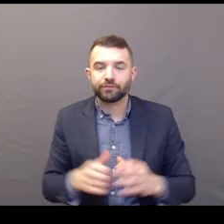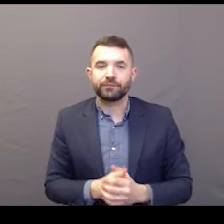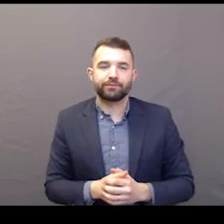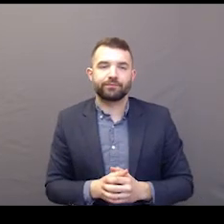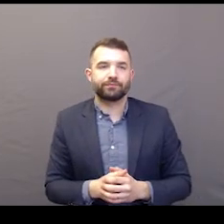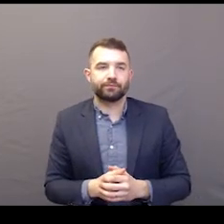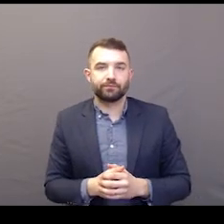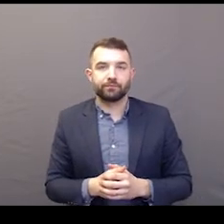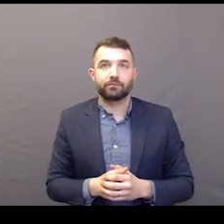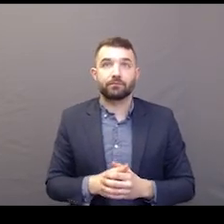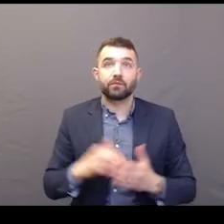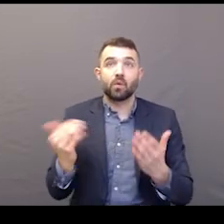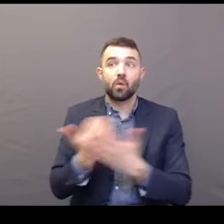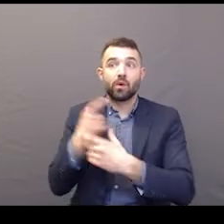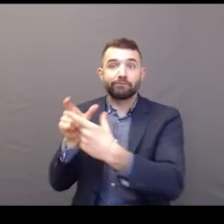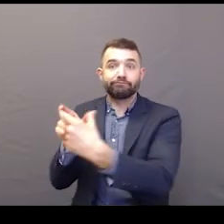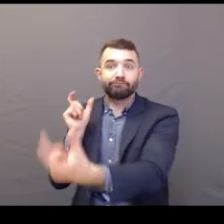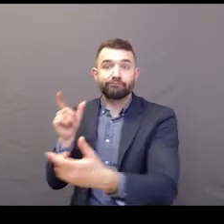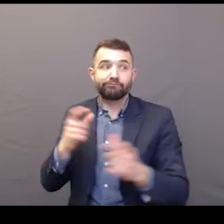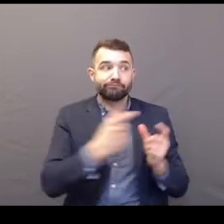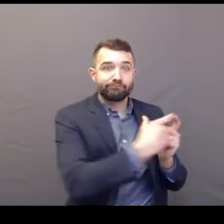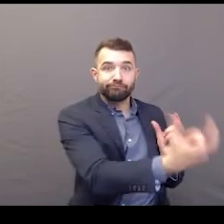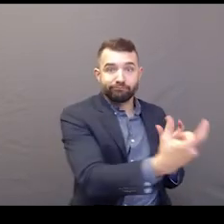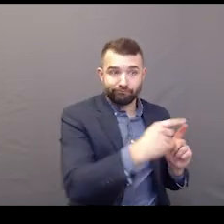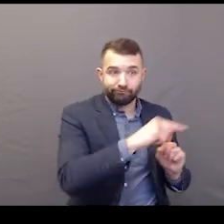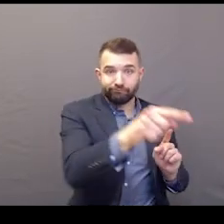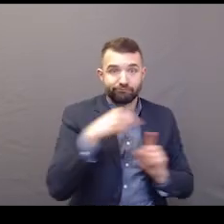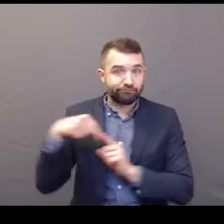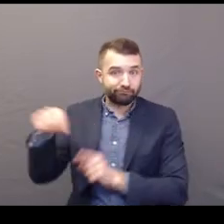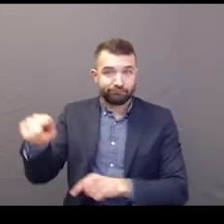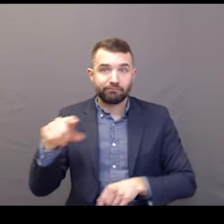new sidewalks in locations where the road is widened and bike path safety improvements along